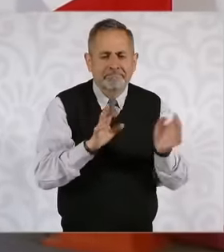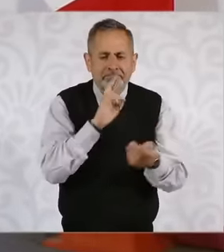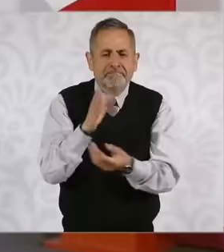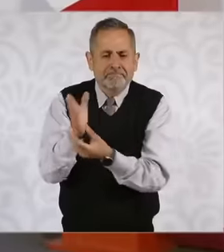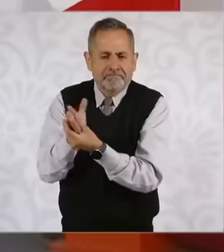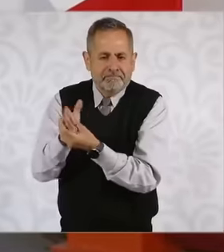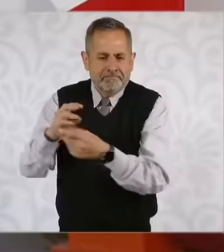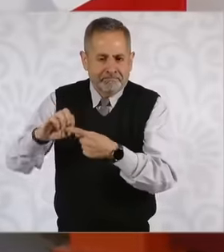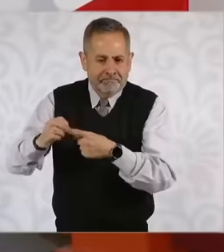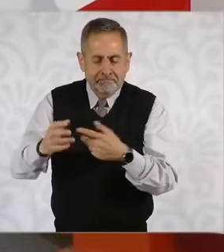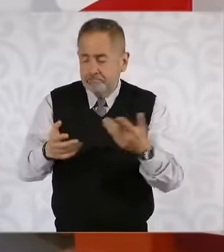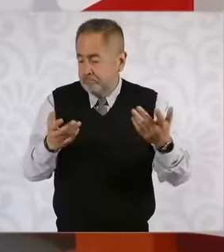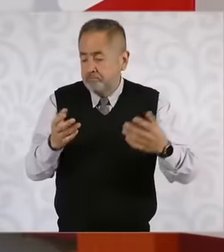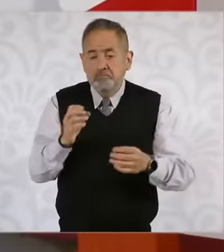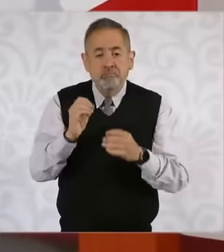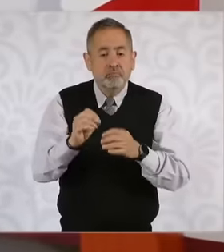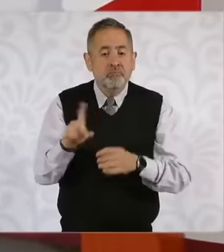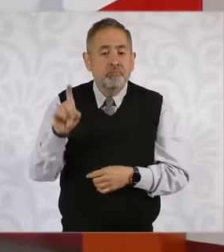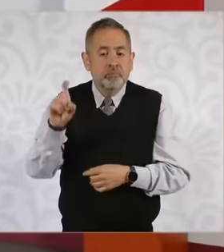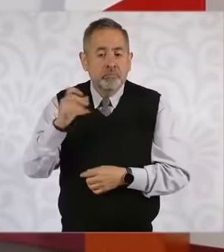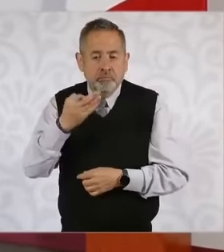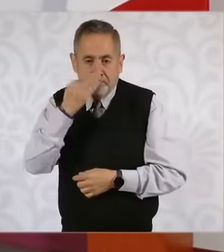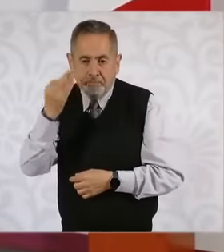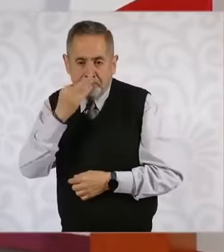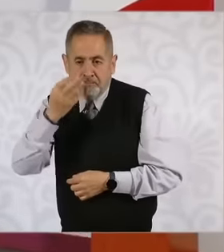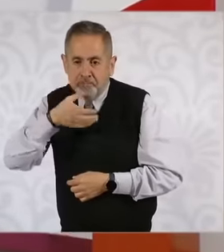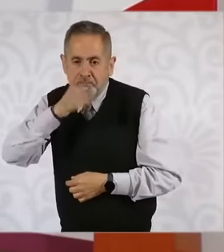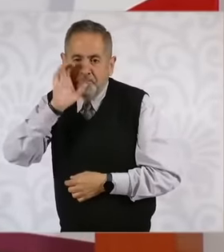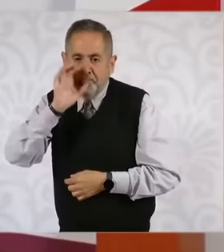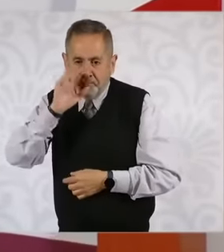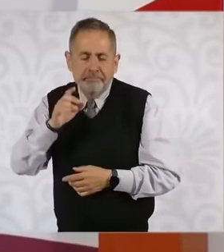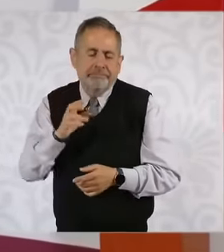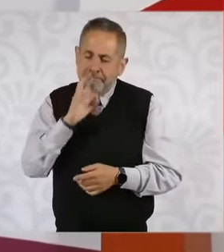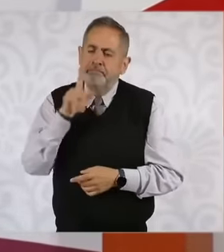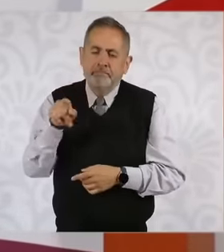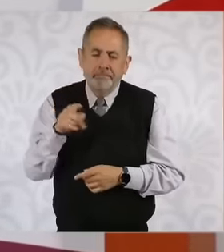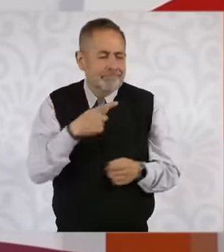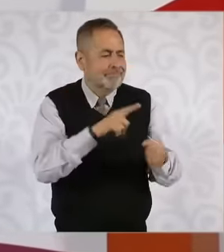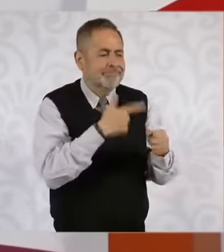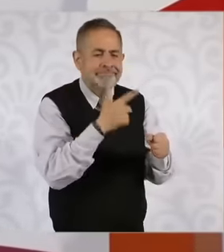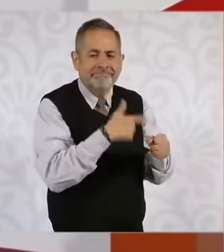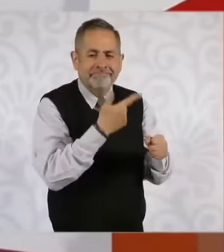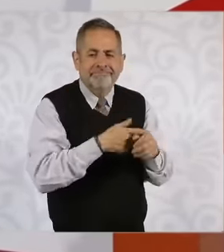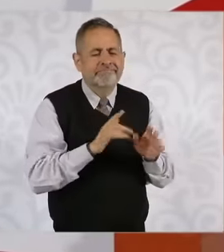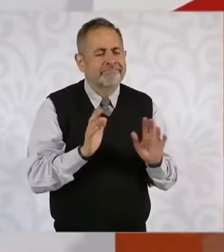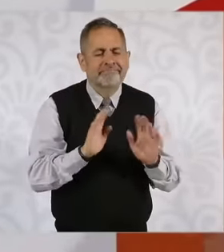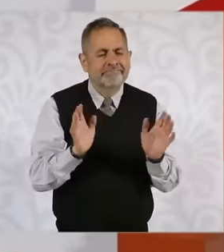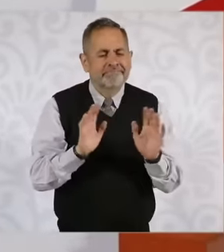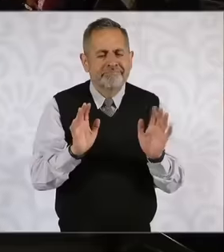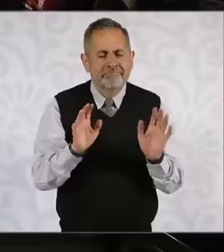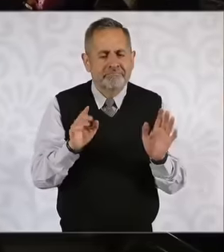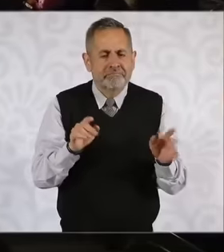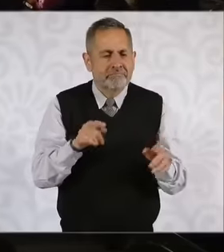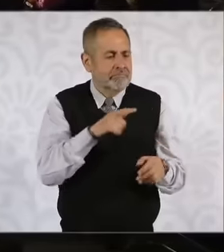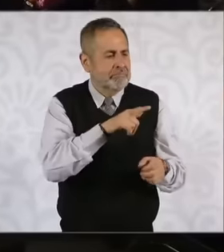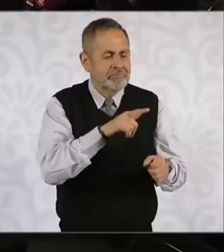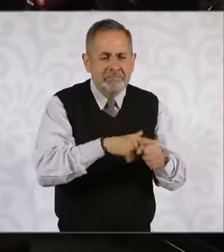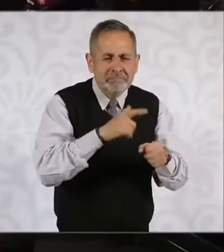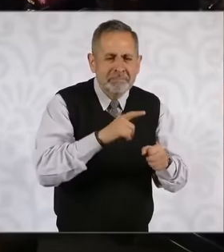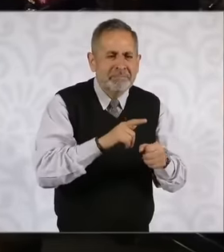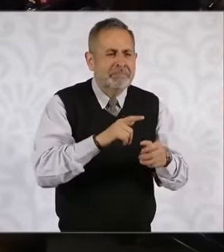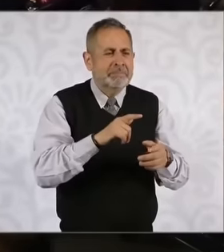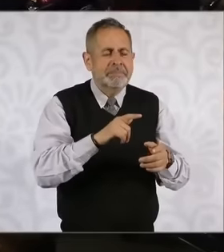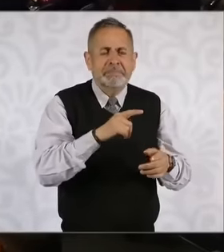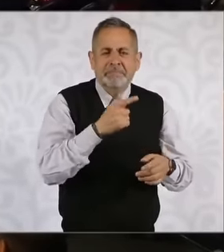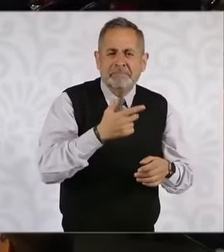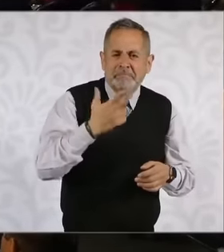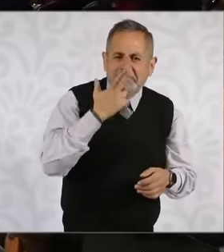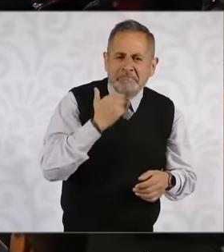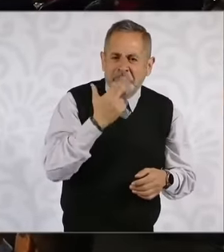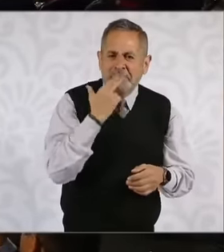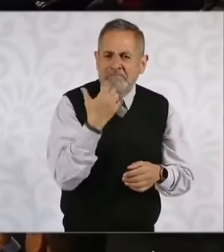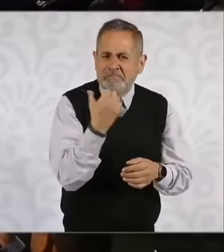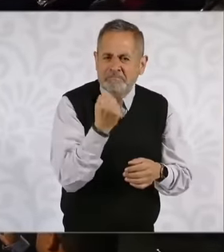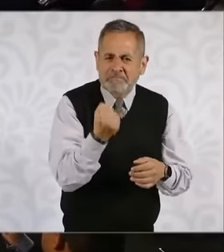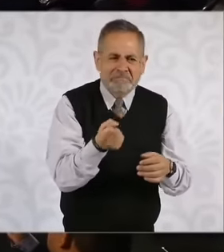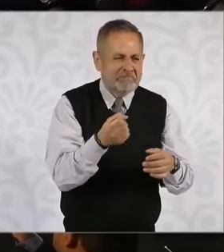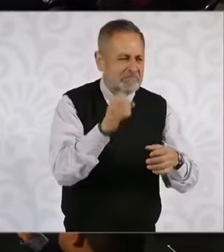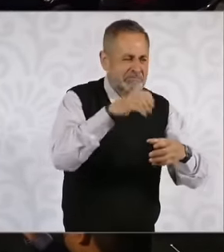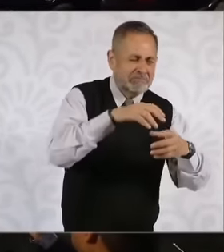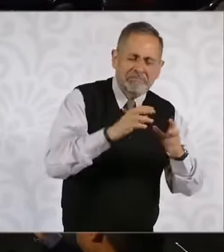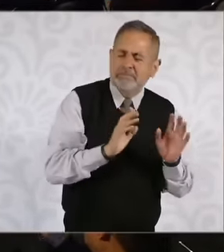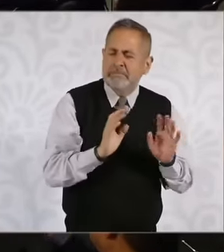much better to have a Jamaican water eh than A soft drink has a lot of sugar and it harms your health.